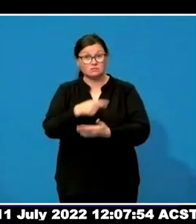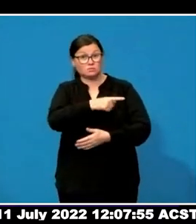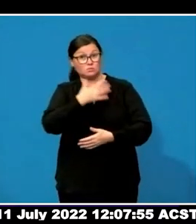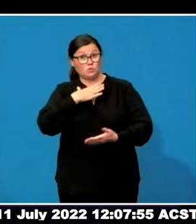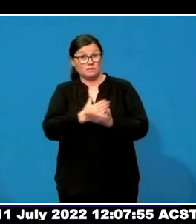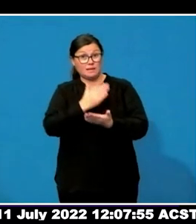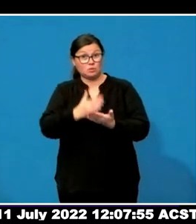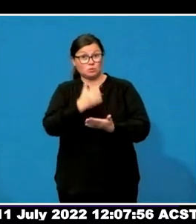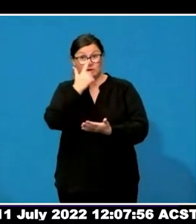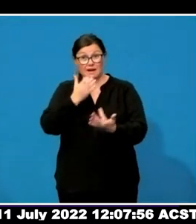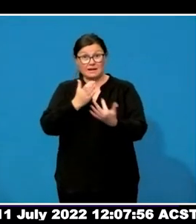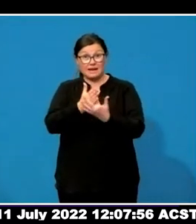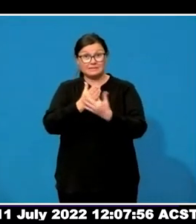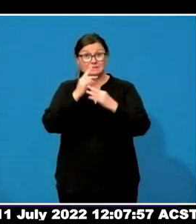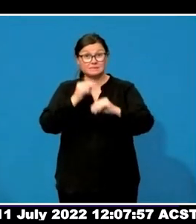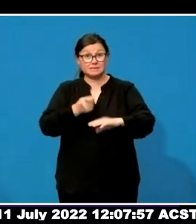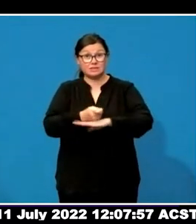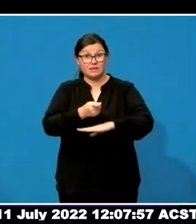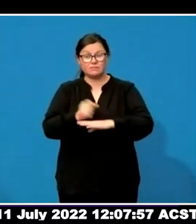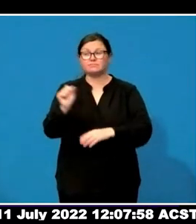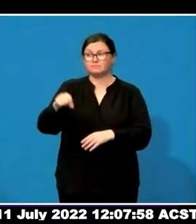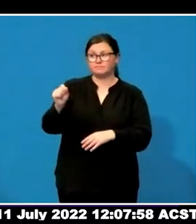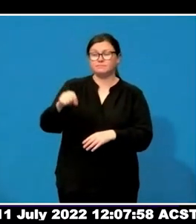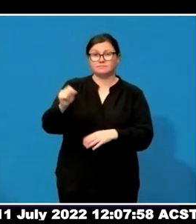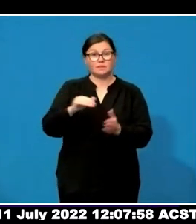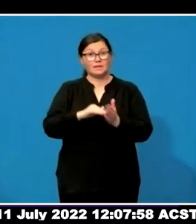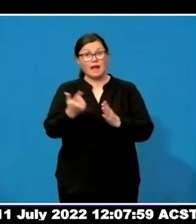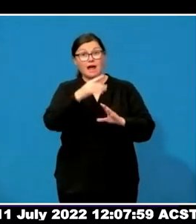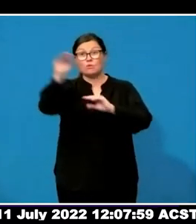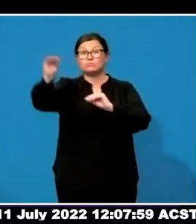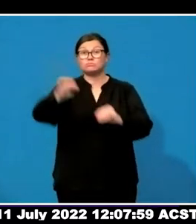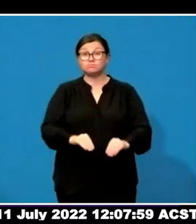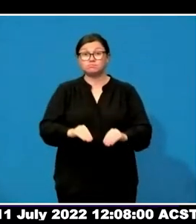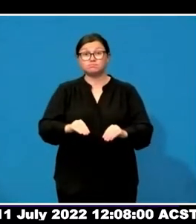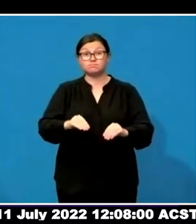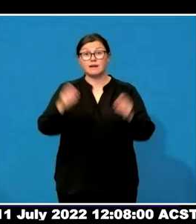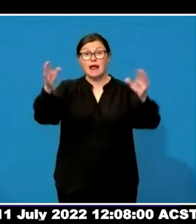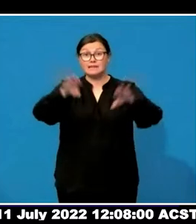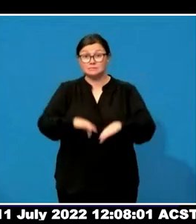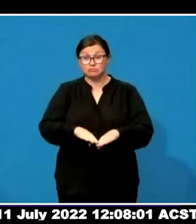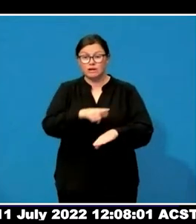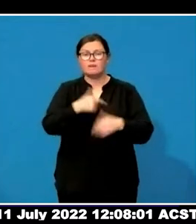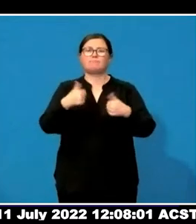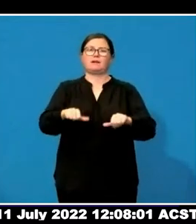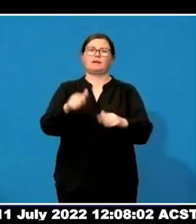Yeah. MS TARRAGO: And now he's in Alice Springs, he can get access to not only speech therapy, but he's got a job?